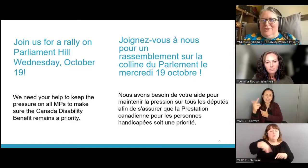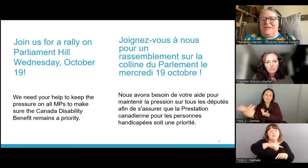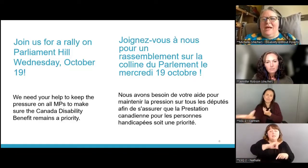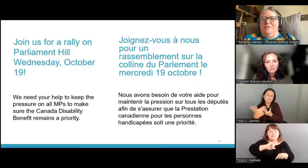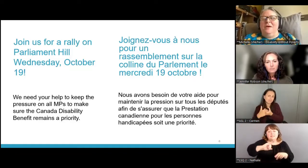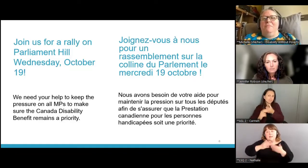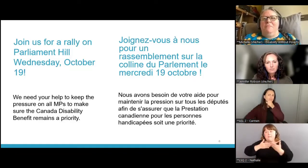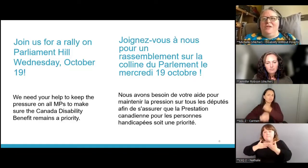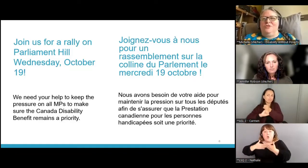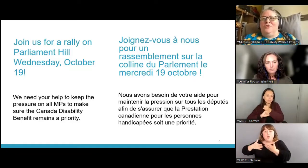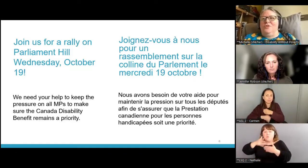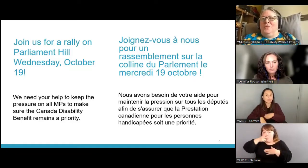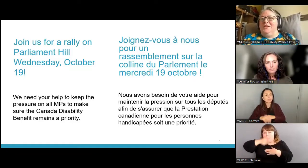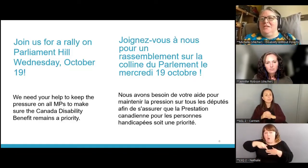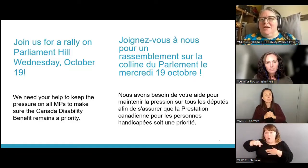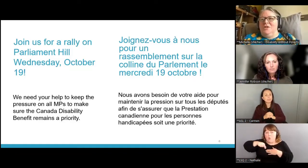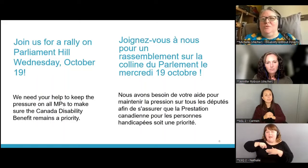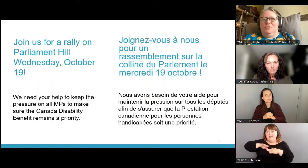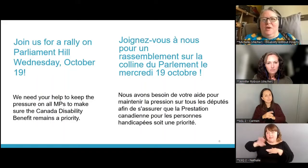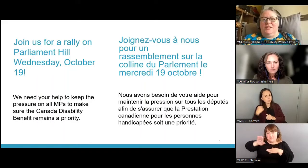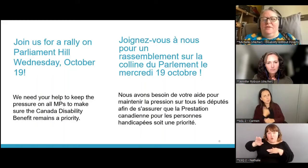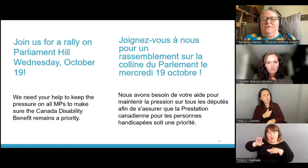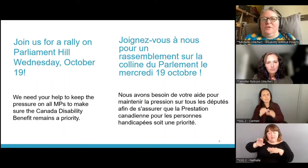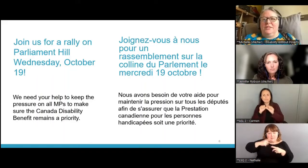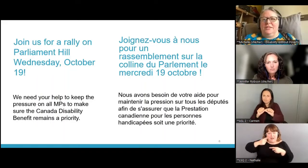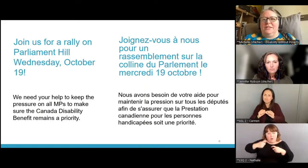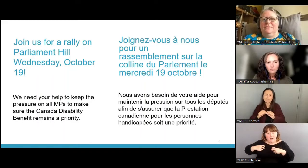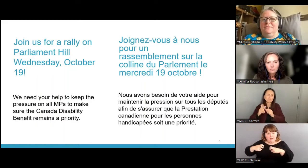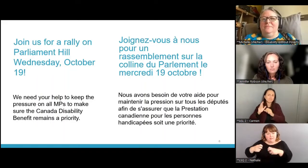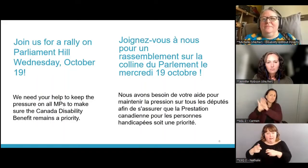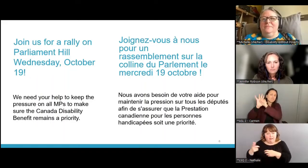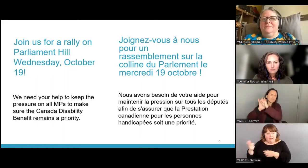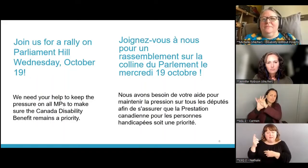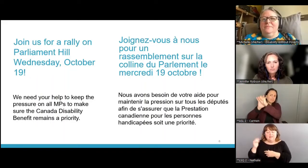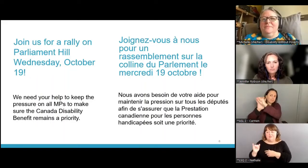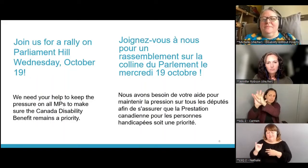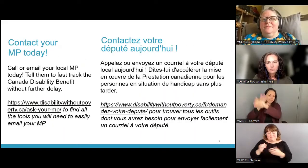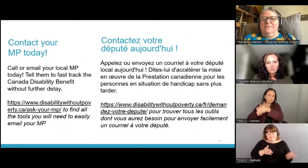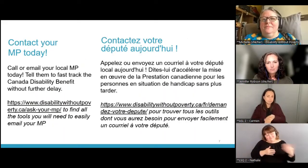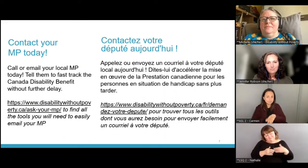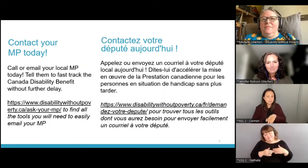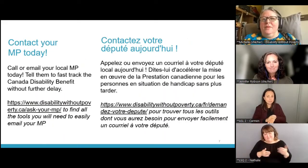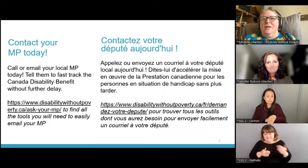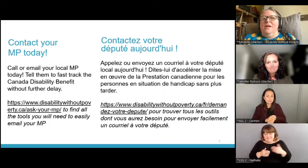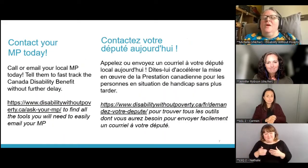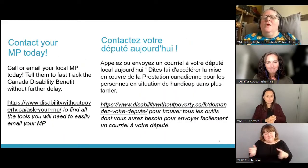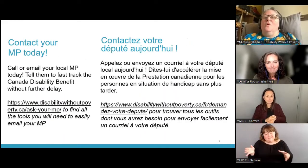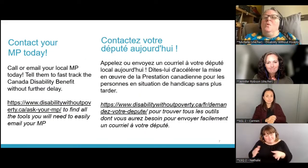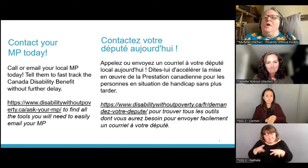US AND MAKE SURE THAT WE CONTINUE TO RAISE OUR VOICES.